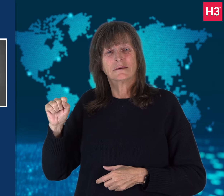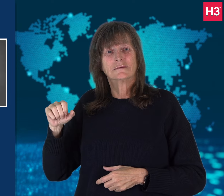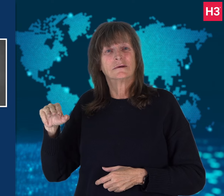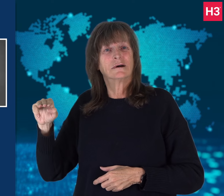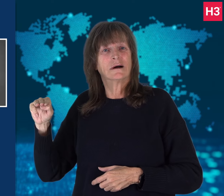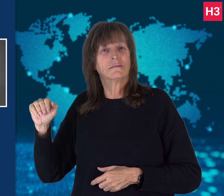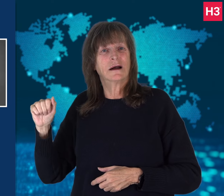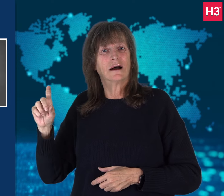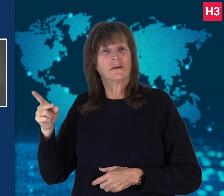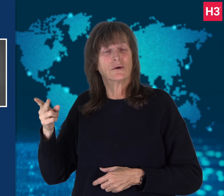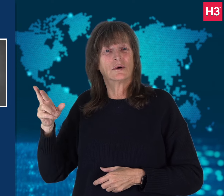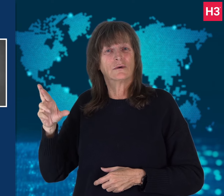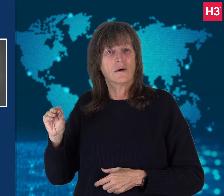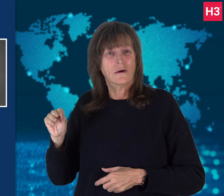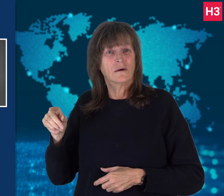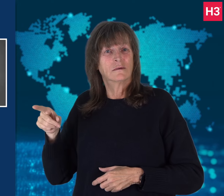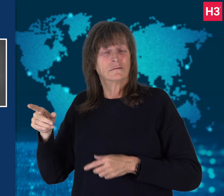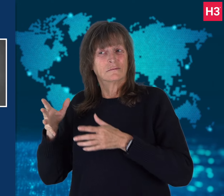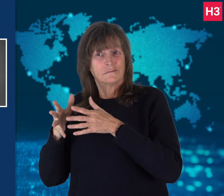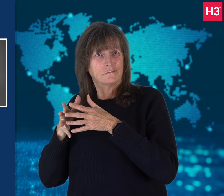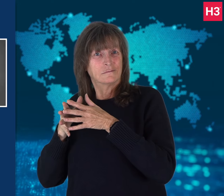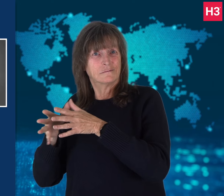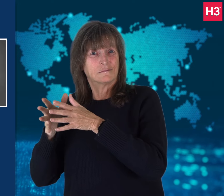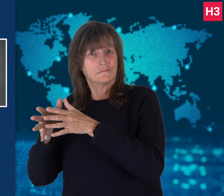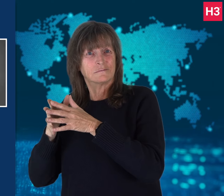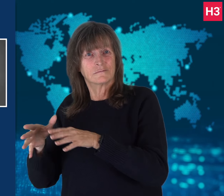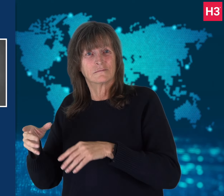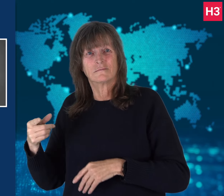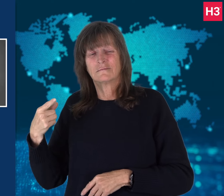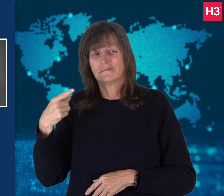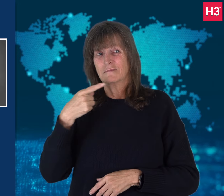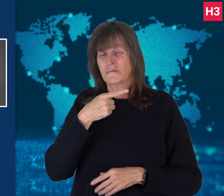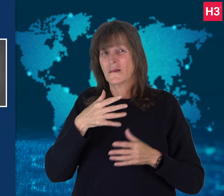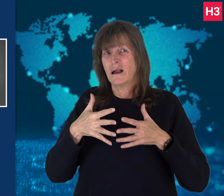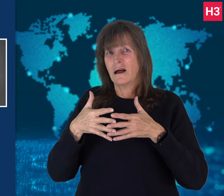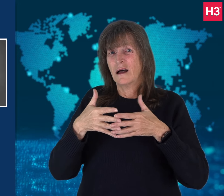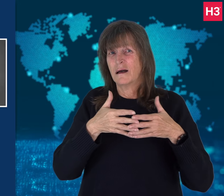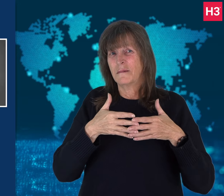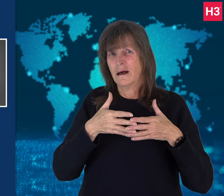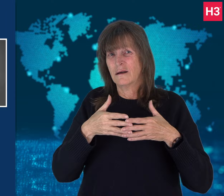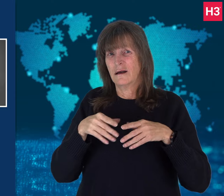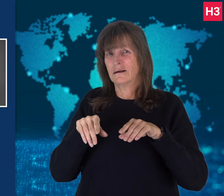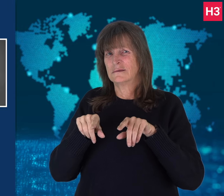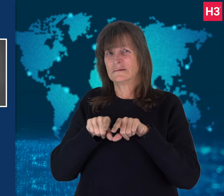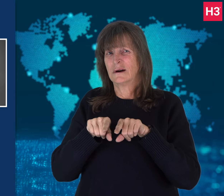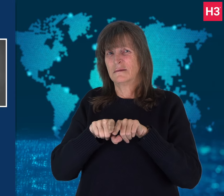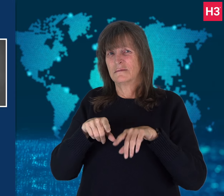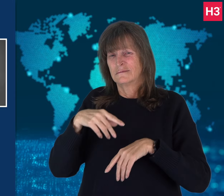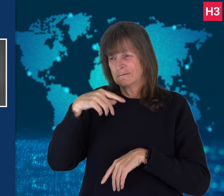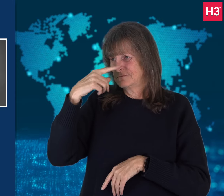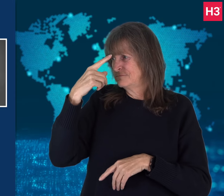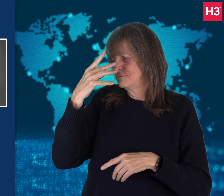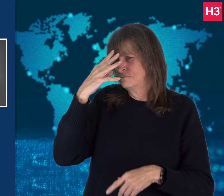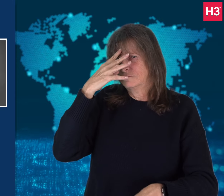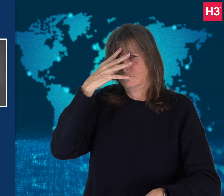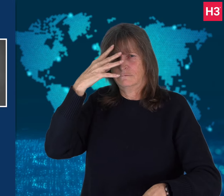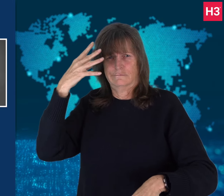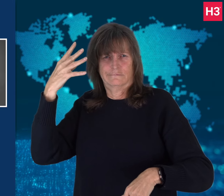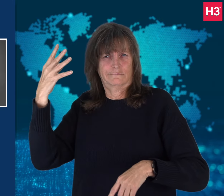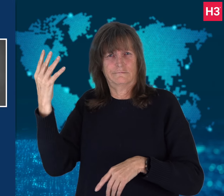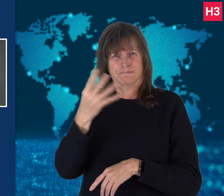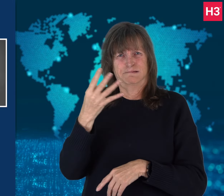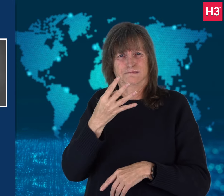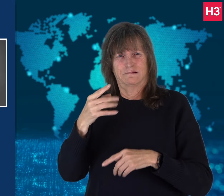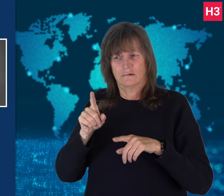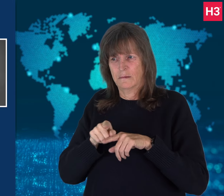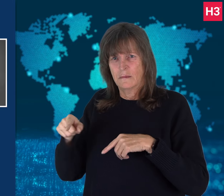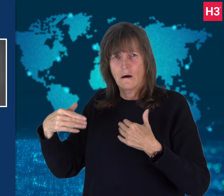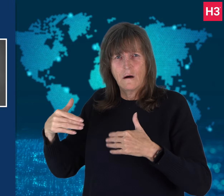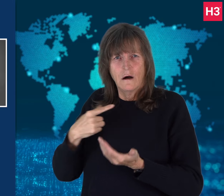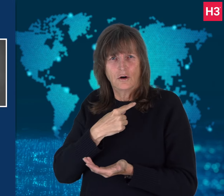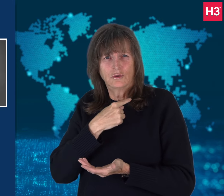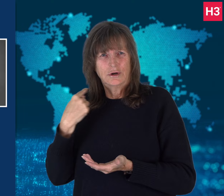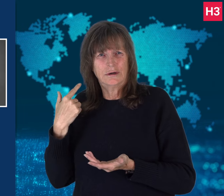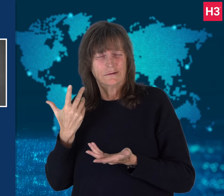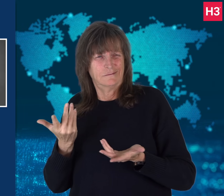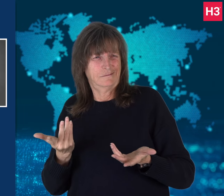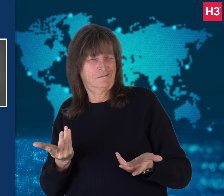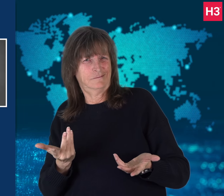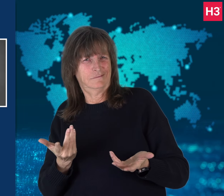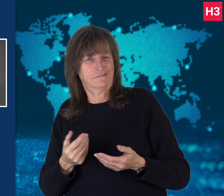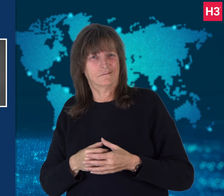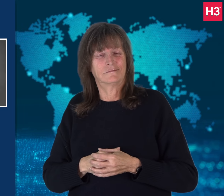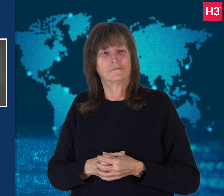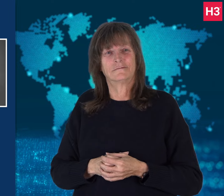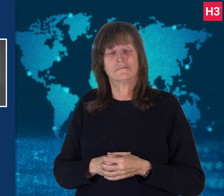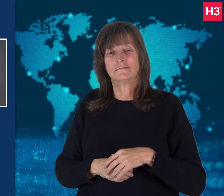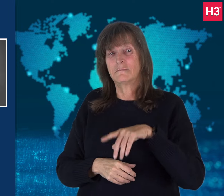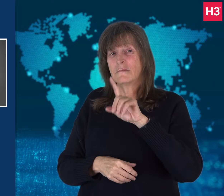Venezuelan President Nicolás Maduro says the United States